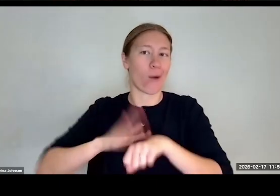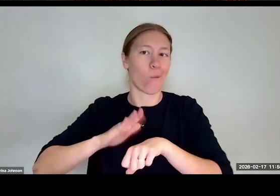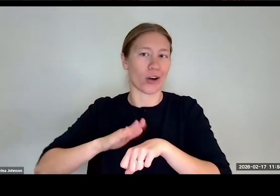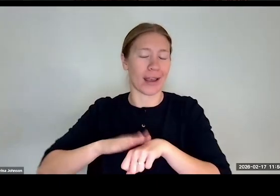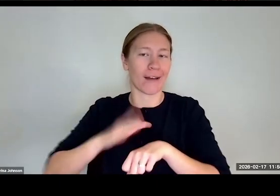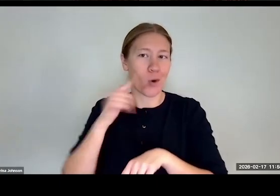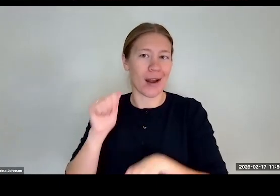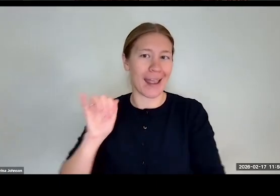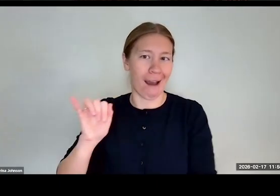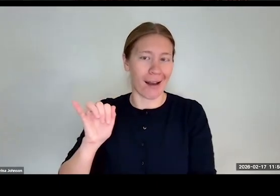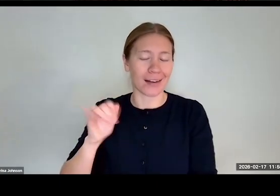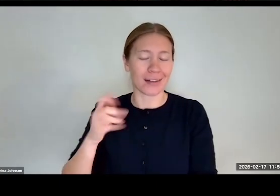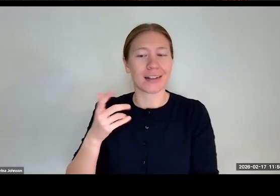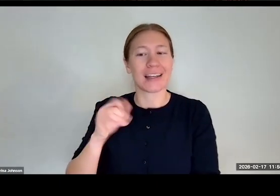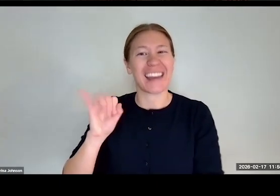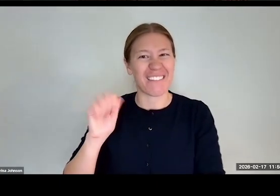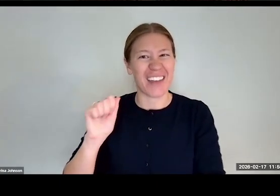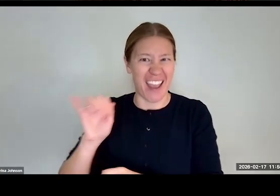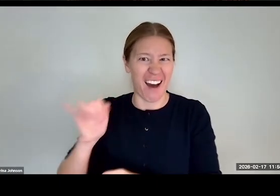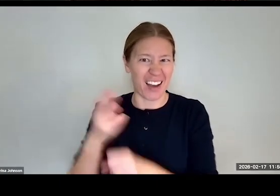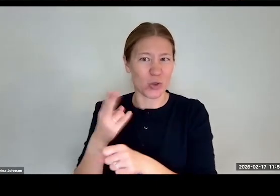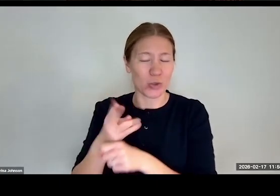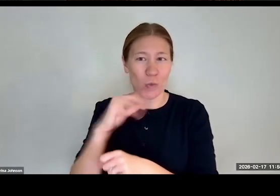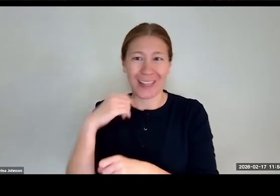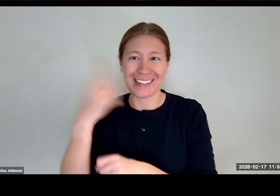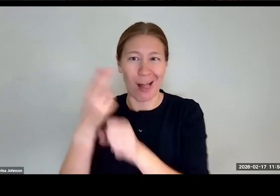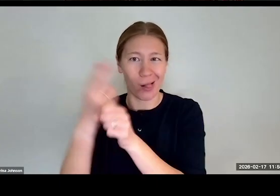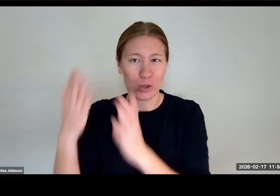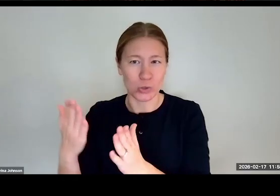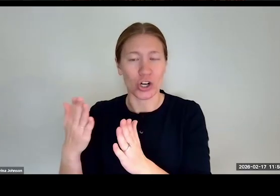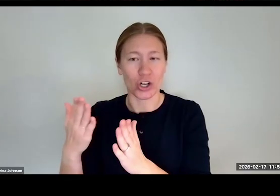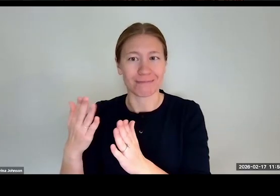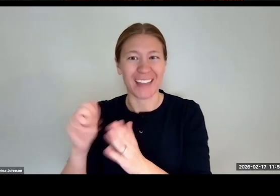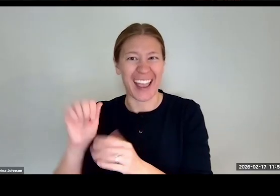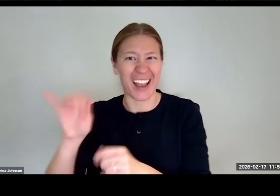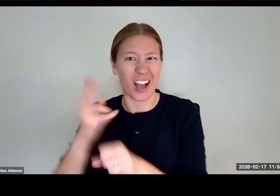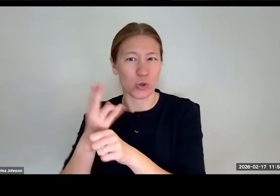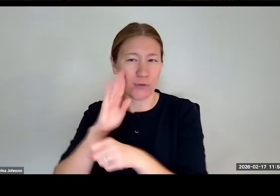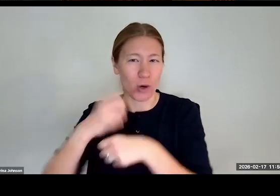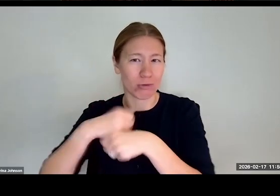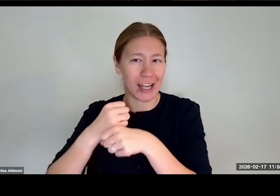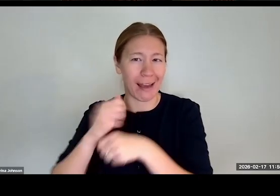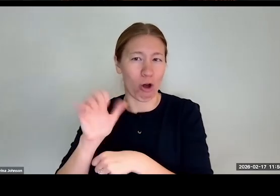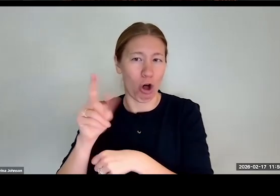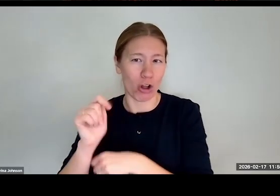that the alt text was generated by ai. So that's really important. Okay, so I've added alt text to this image.